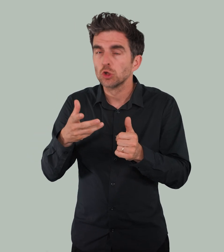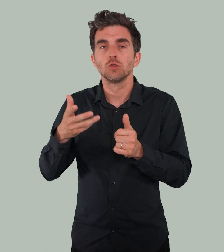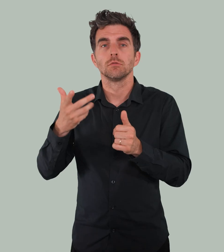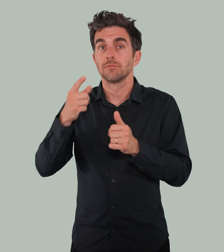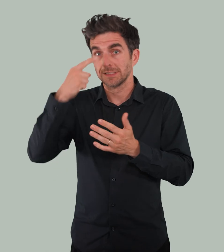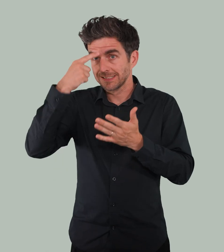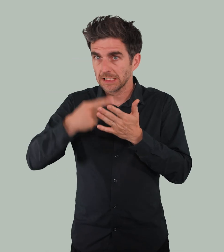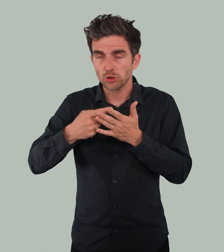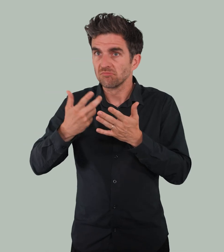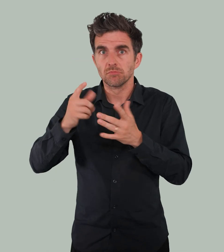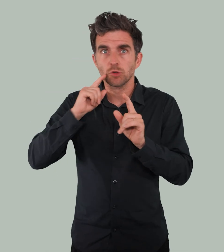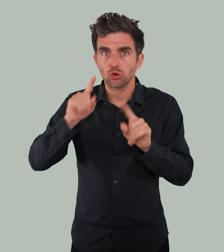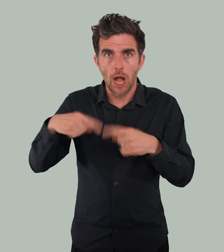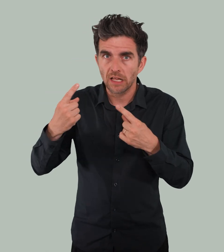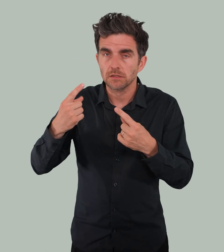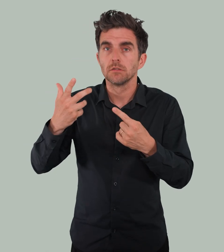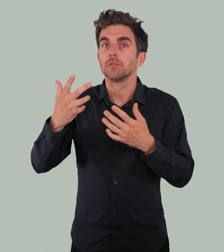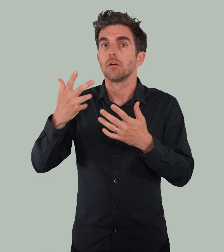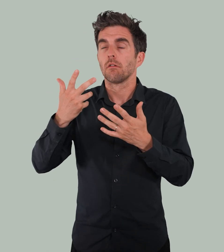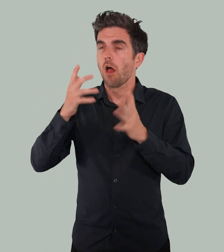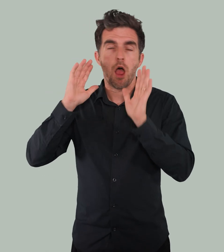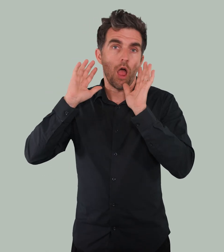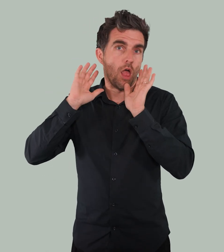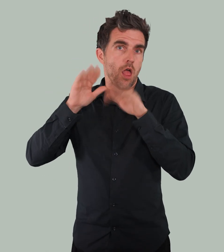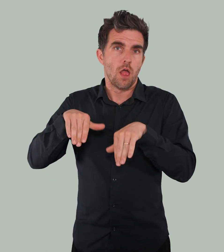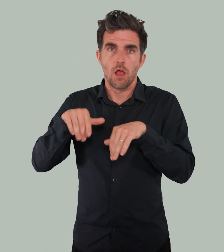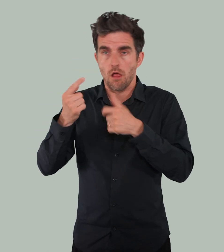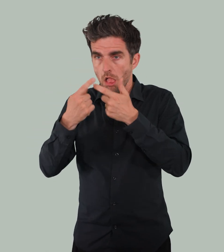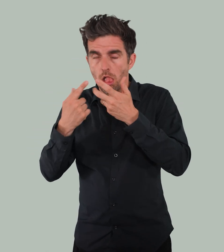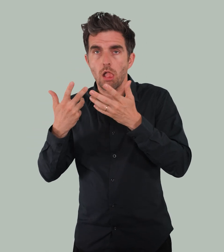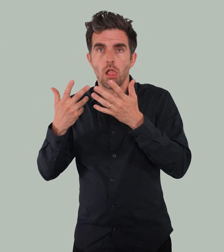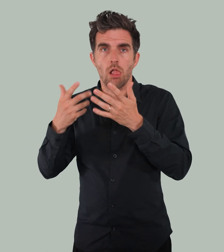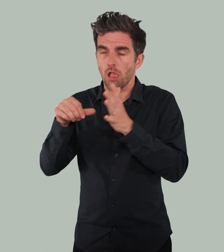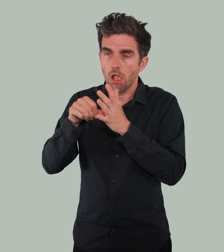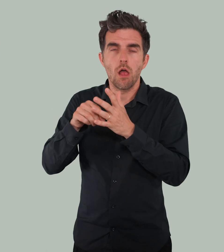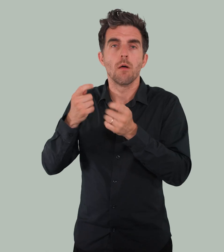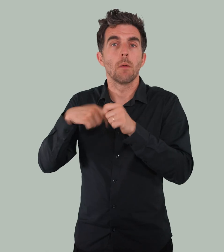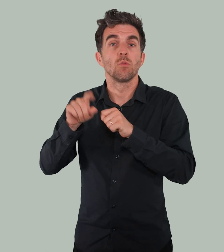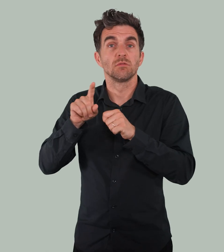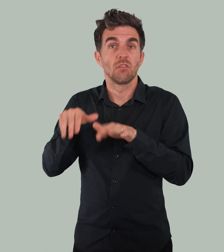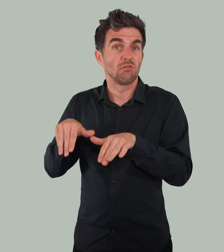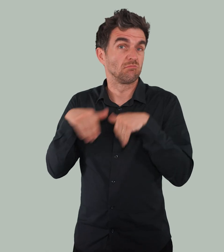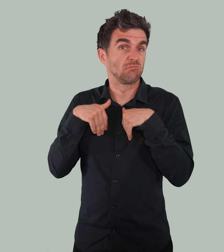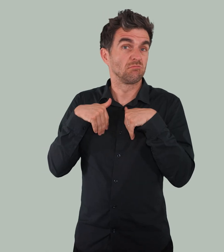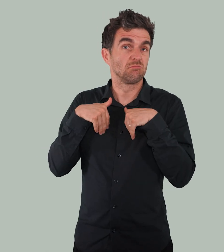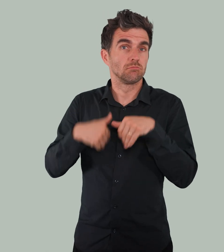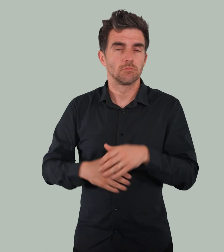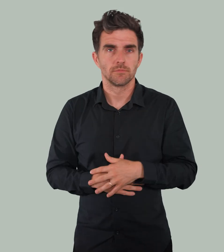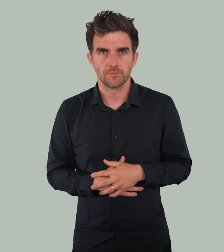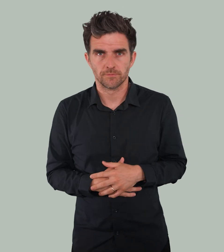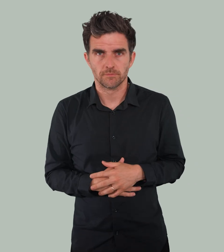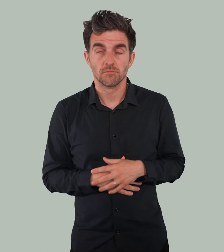decisions not being challenged, or withdrawal from the process.